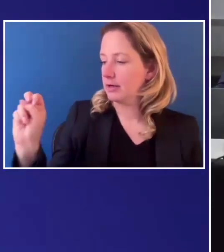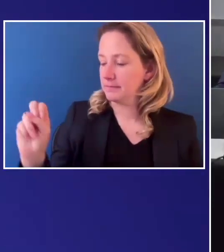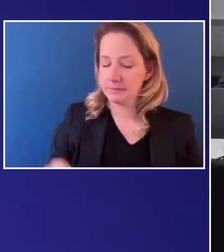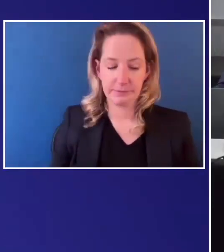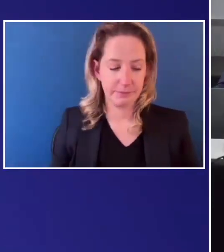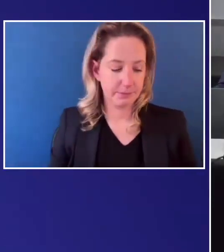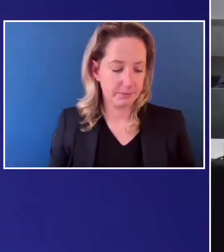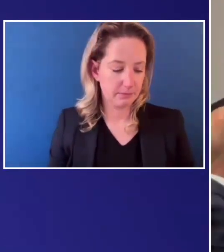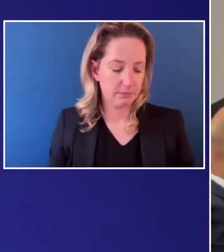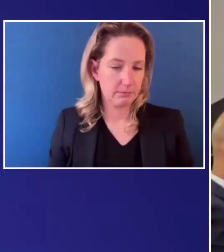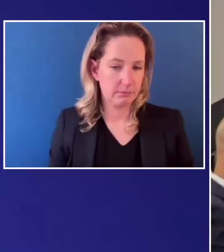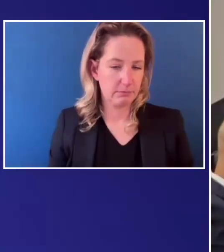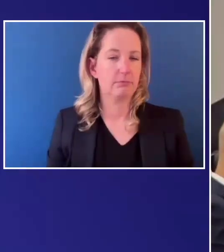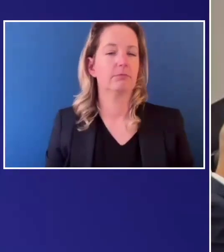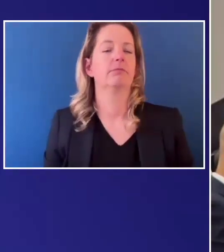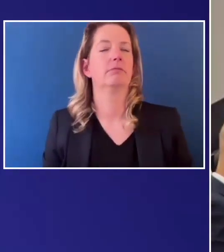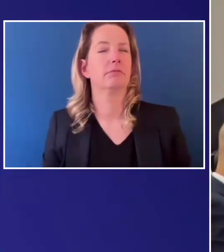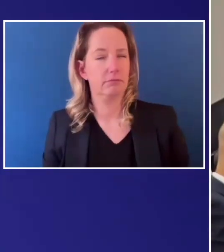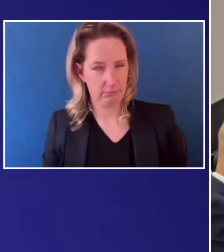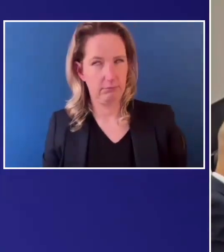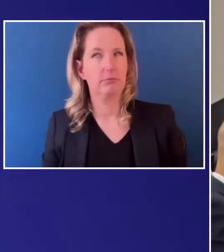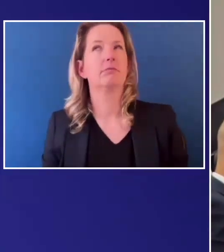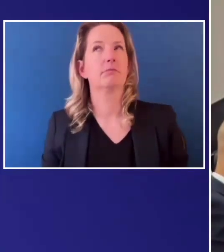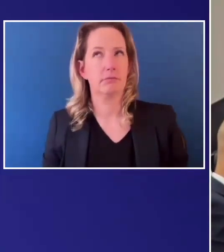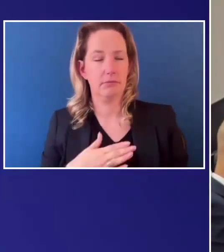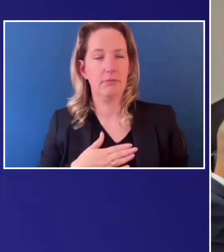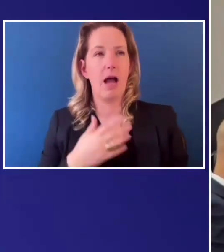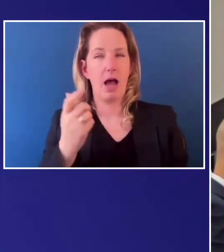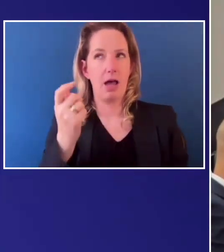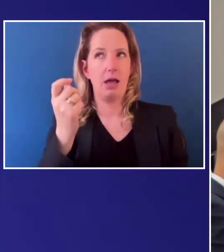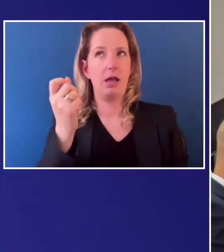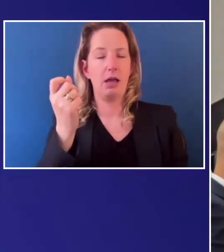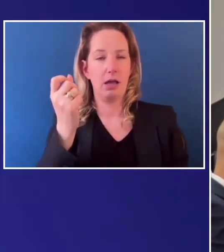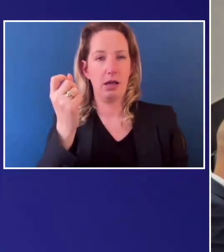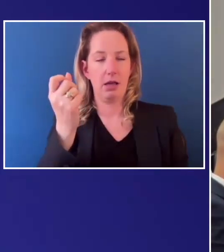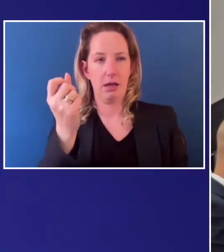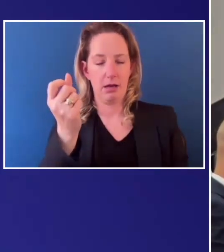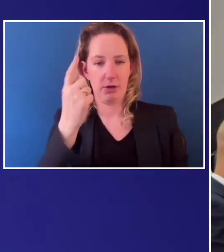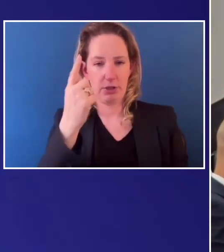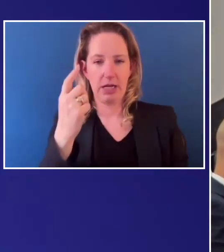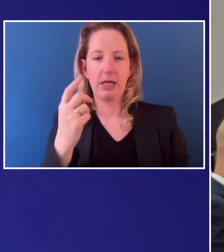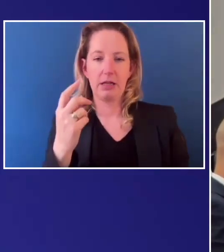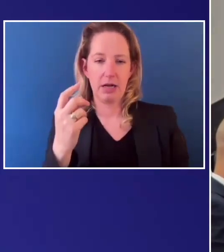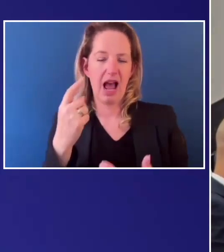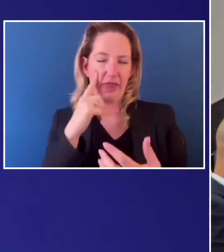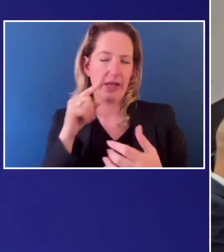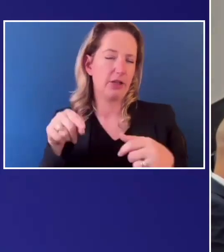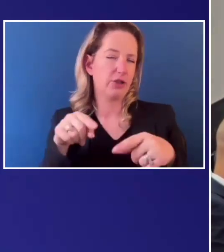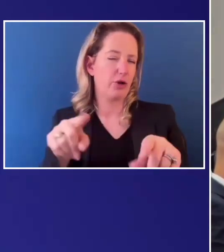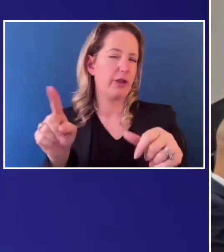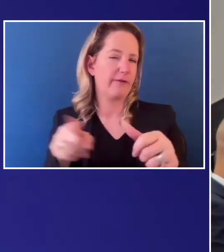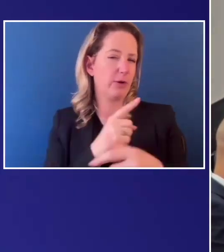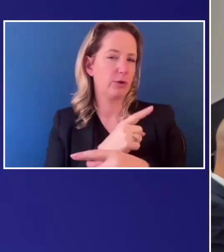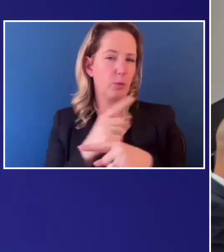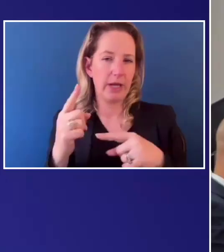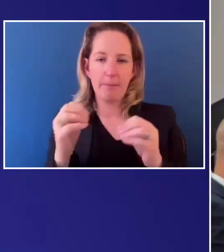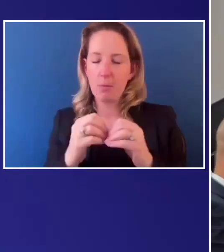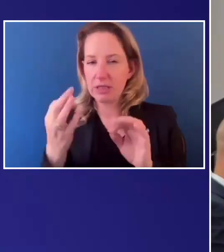But my understanding too, I mean, even a simpler explanation I think you offered during week one when this topic came up, I think that's when it was,